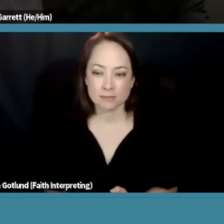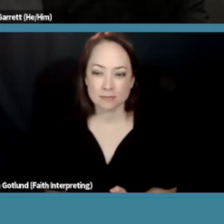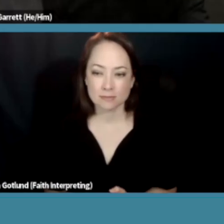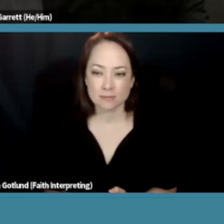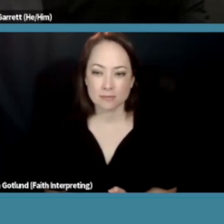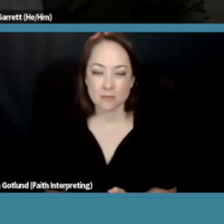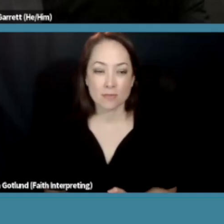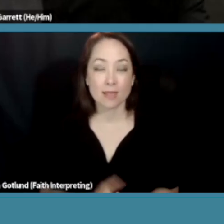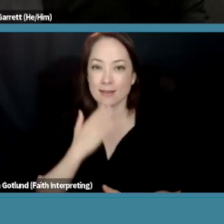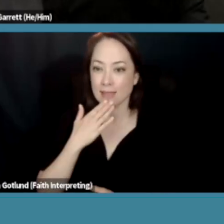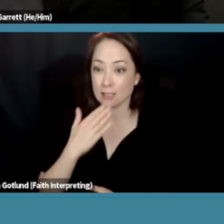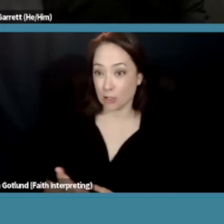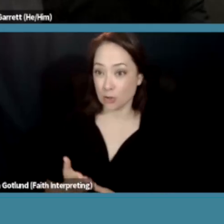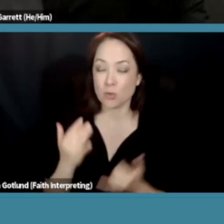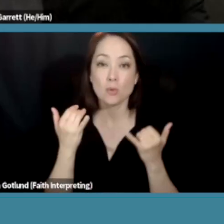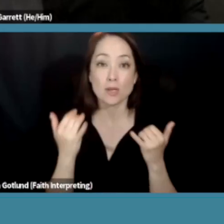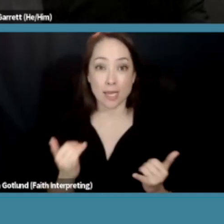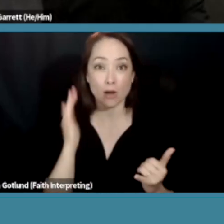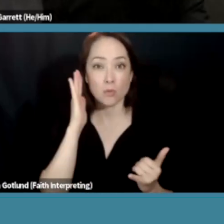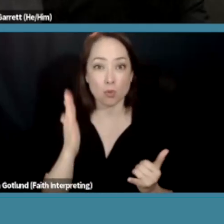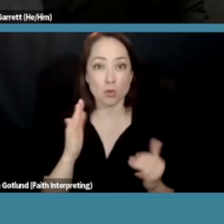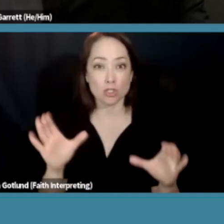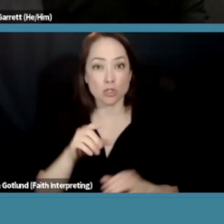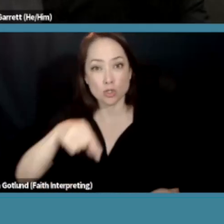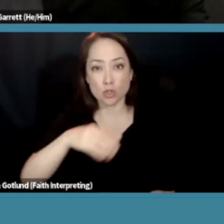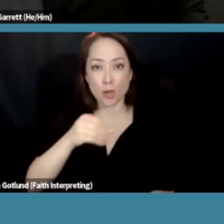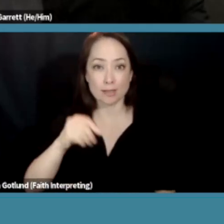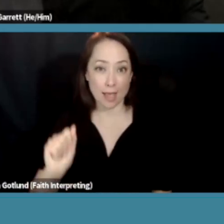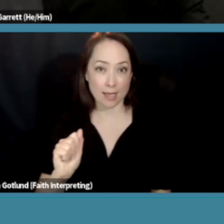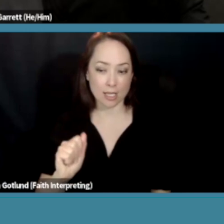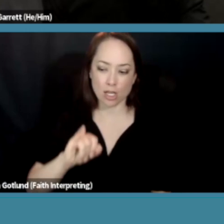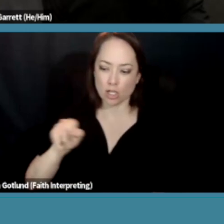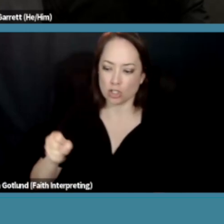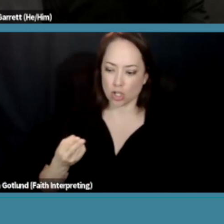Thank you. At this point, we are going to do the Q&A. This is Josh speaking.